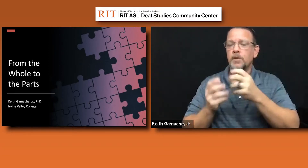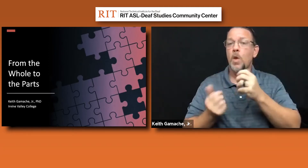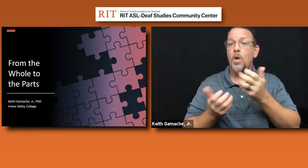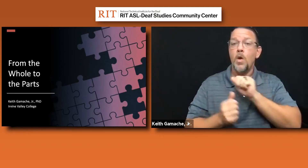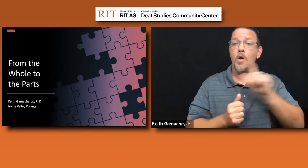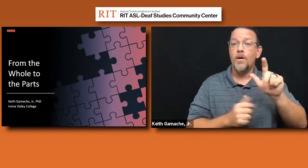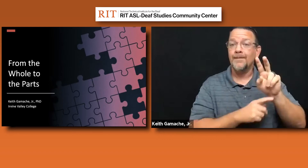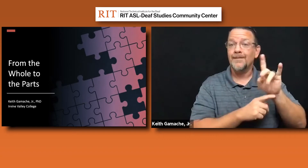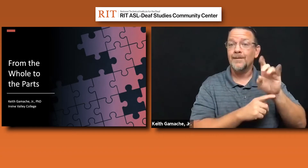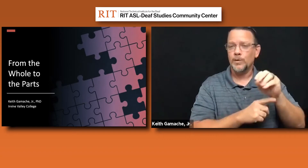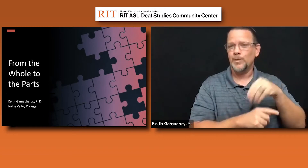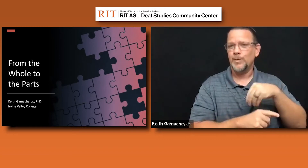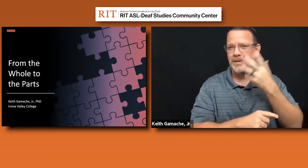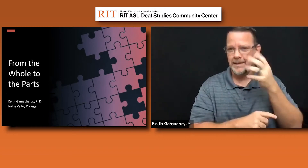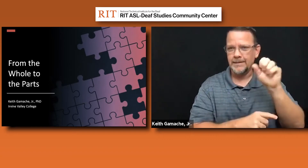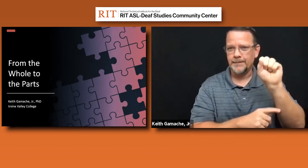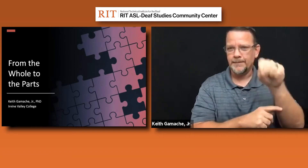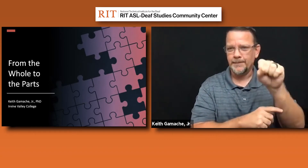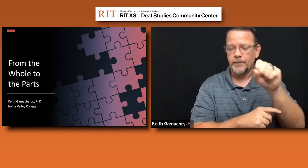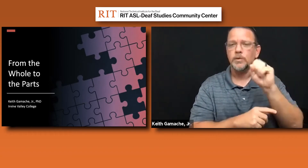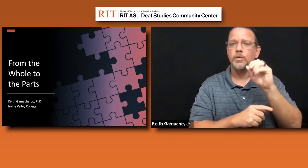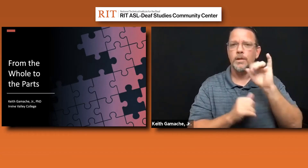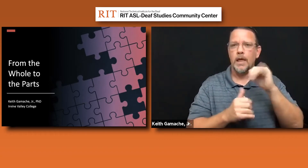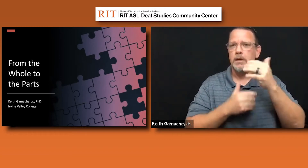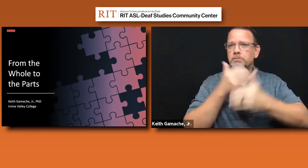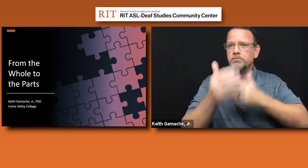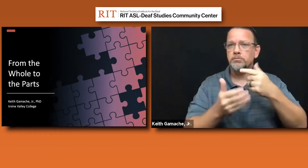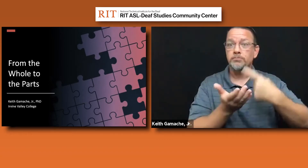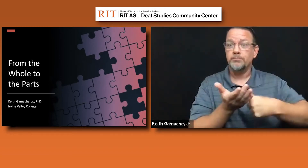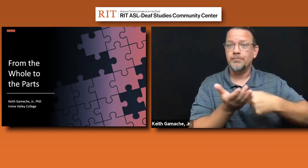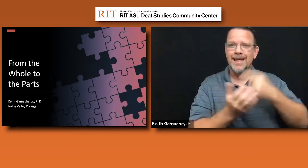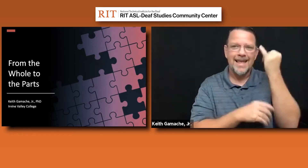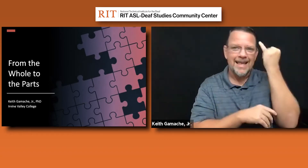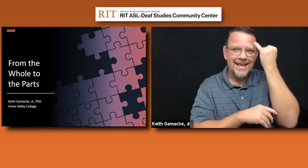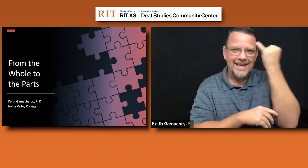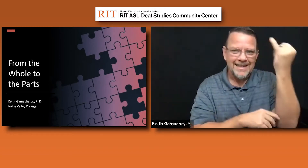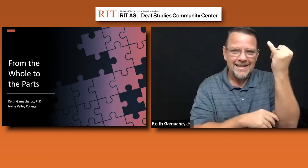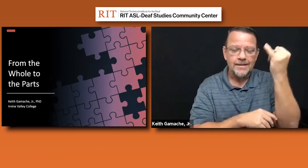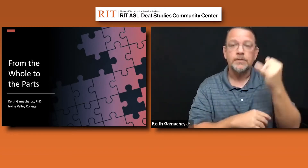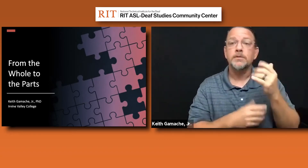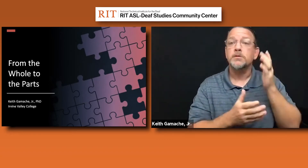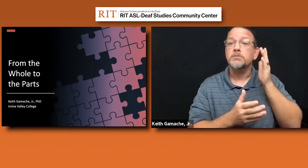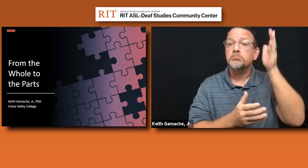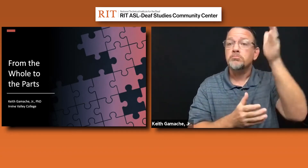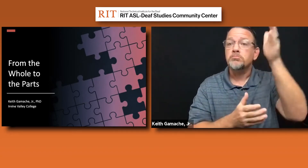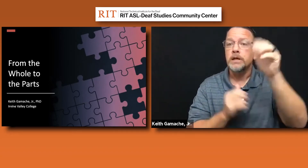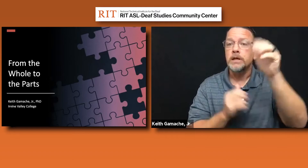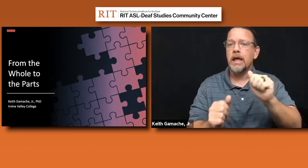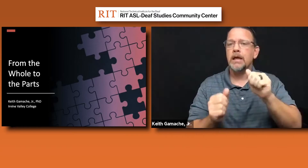a range of individuals, and I recognize that the samples provided are from White individuals,